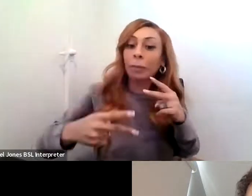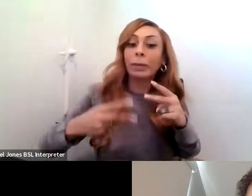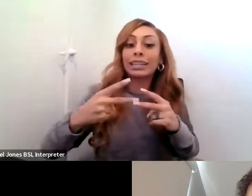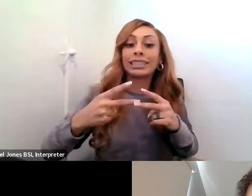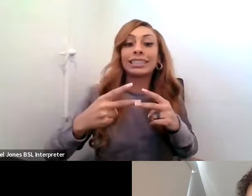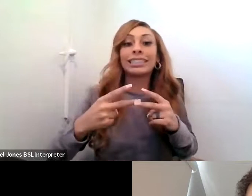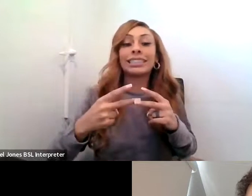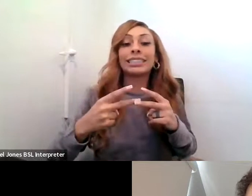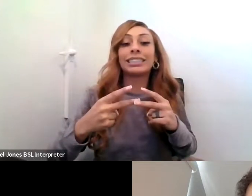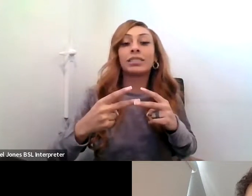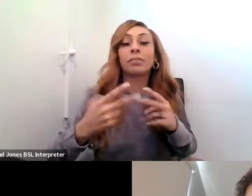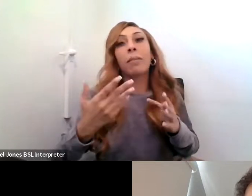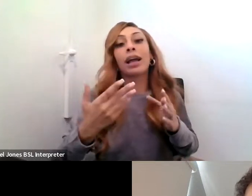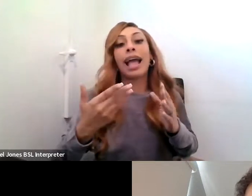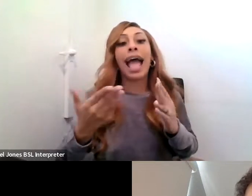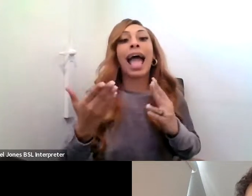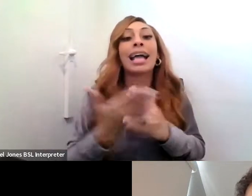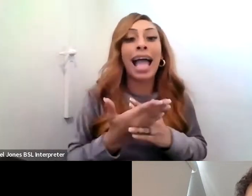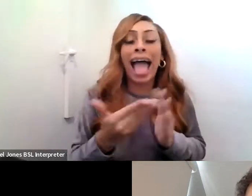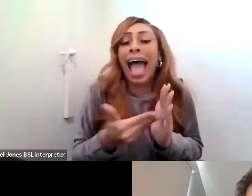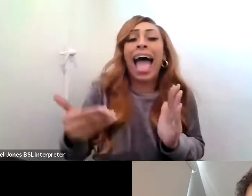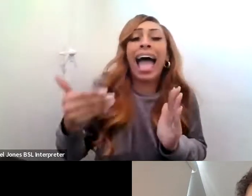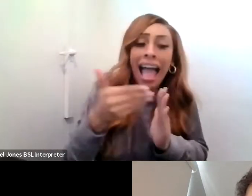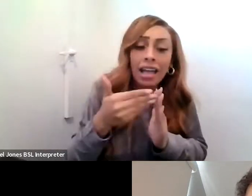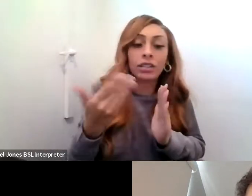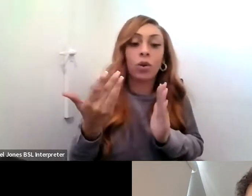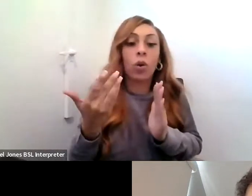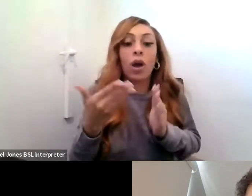or it's a separate set of considerations, particularly in the digital context.